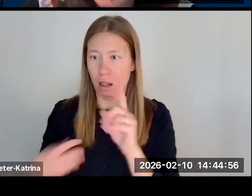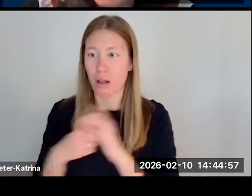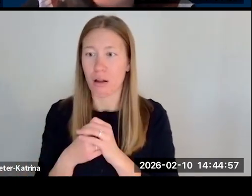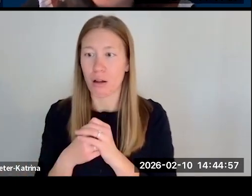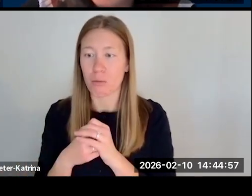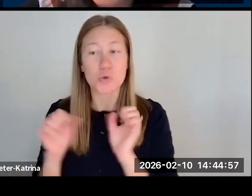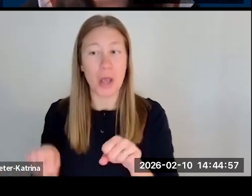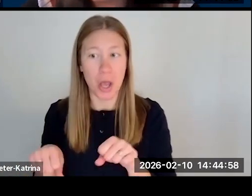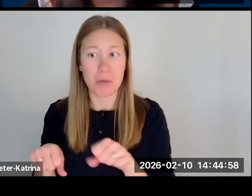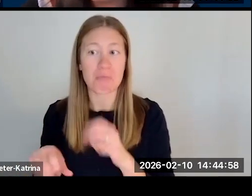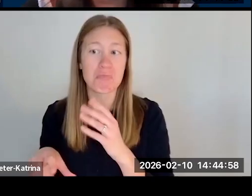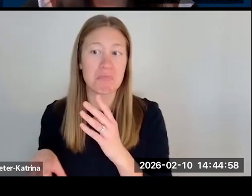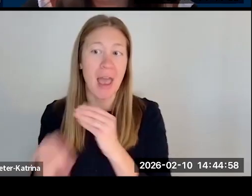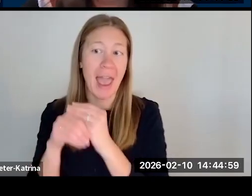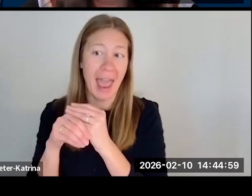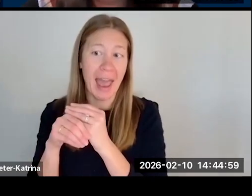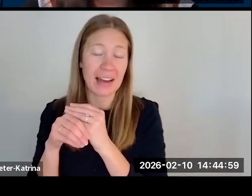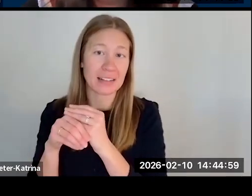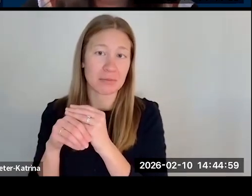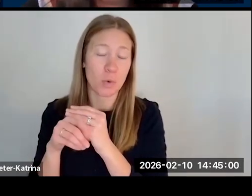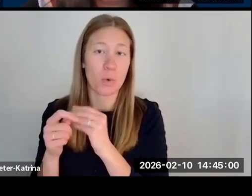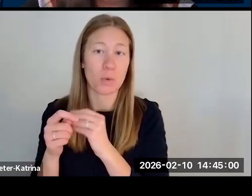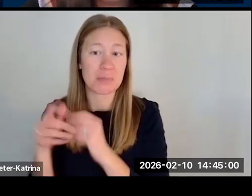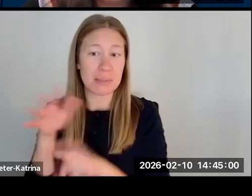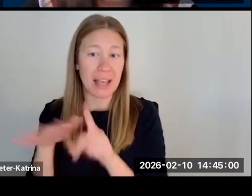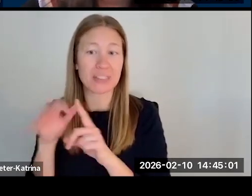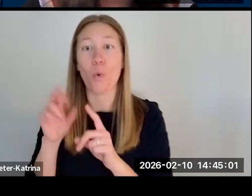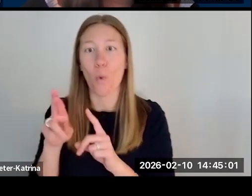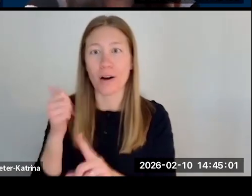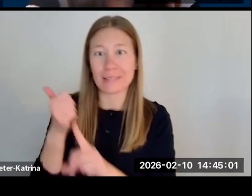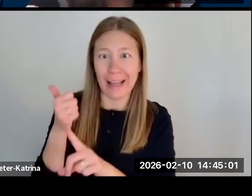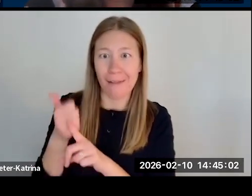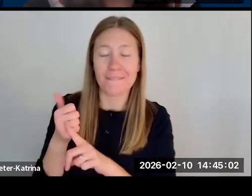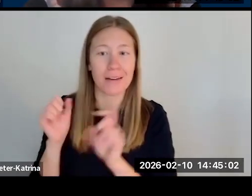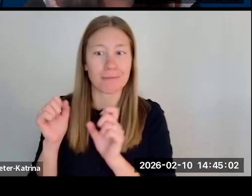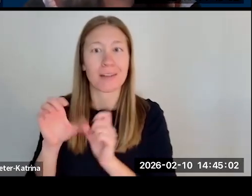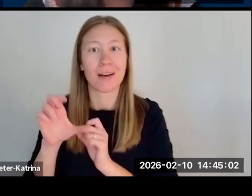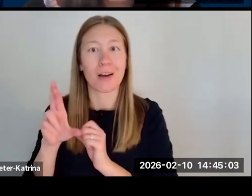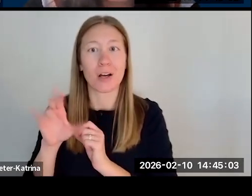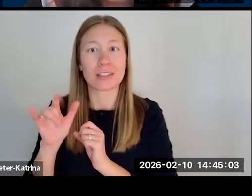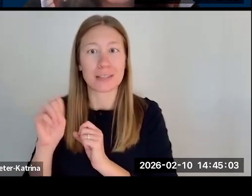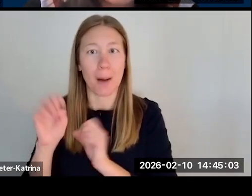or I can choose custom spacing if I wanna get very specific and just hit apply.